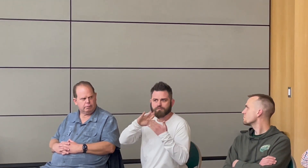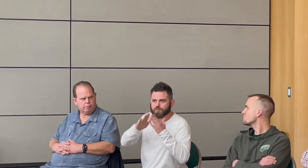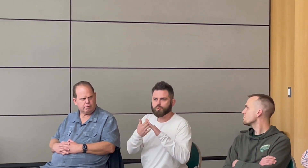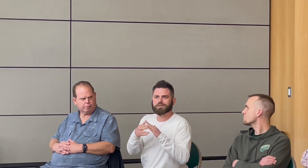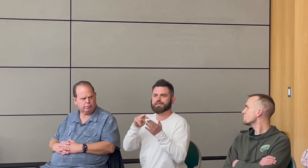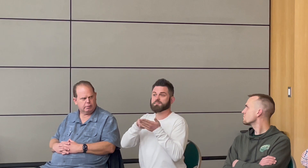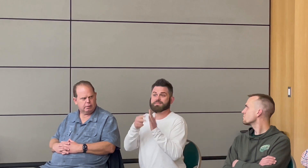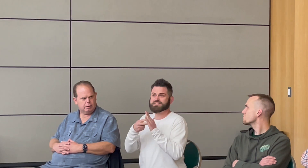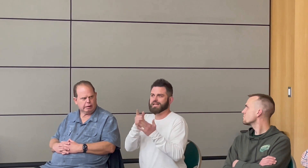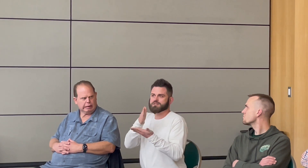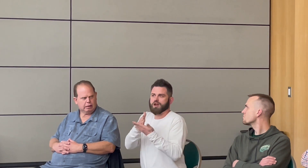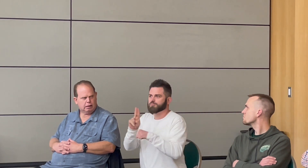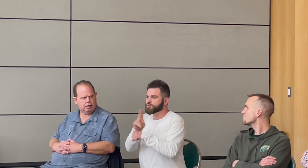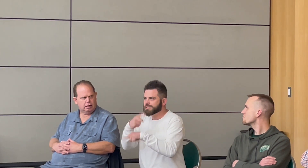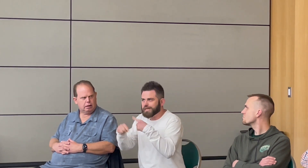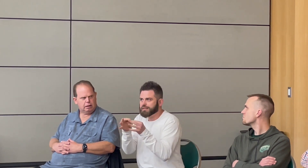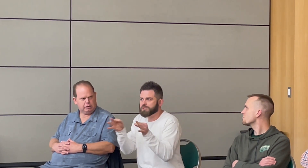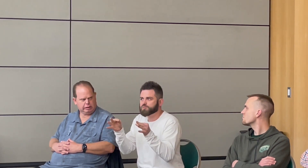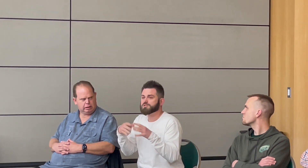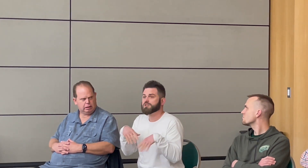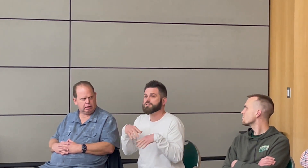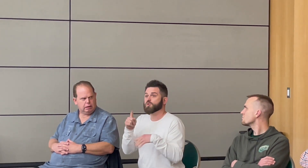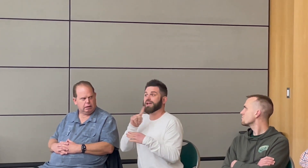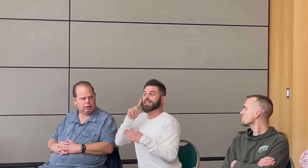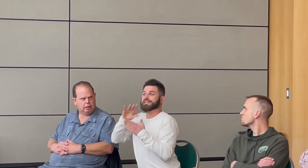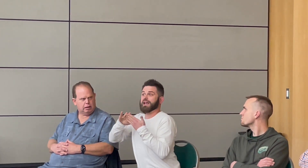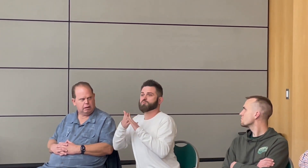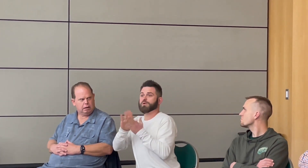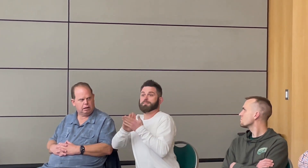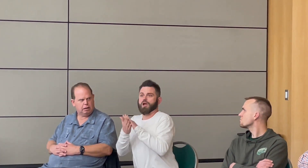not included in the de Community they're not acquiring sign language they're hindered from